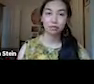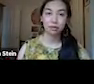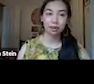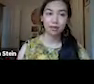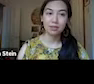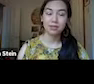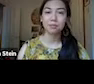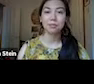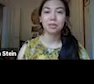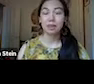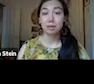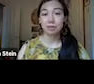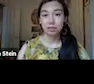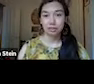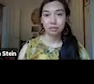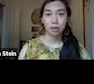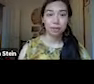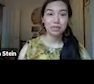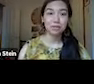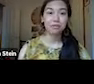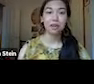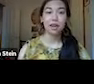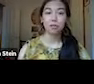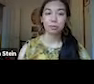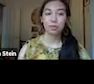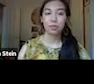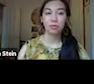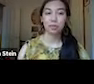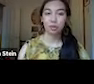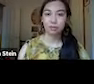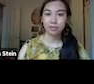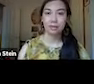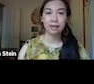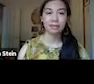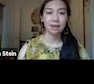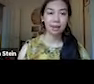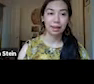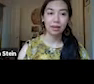To visually describe myself,